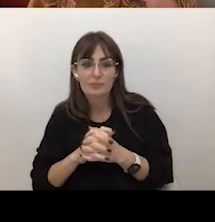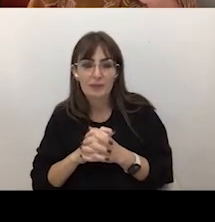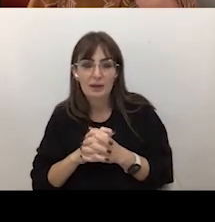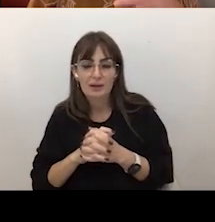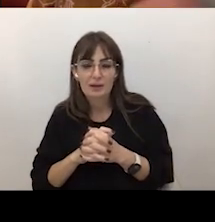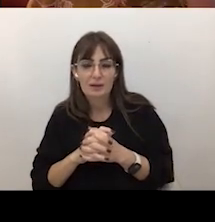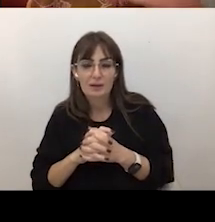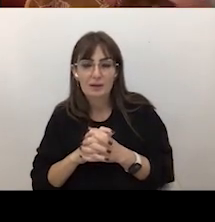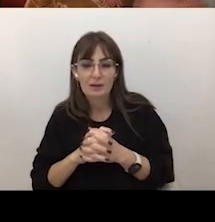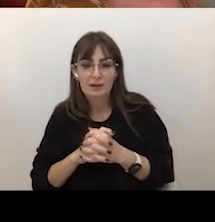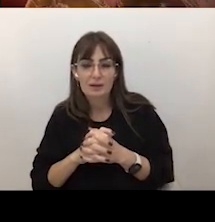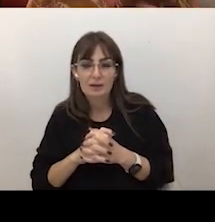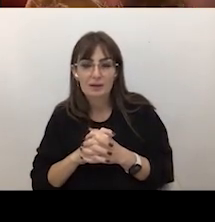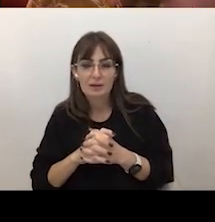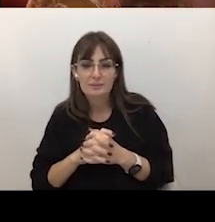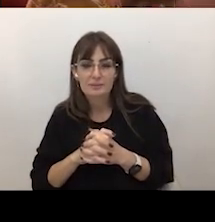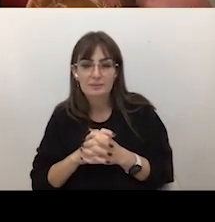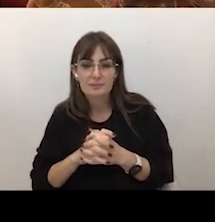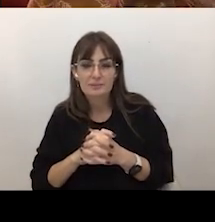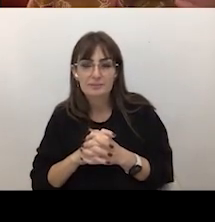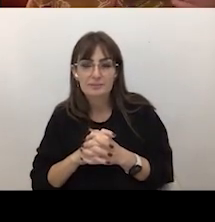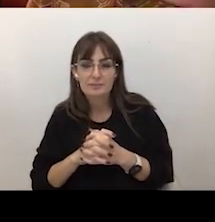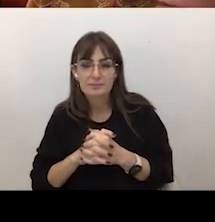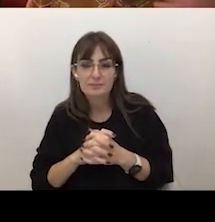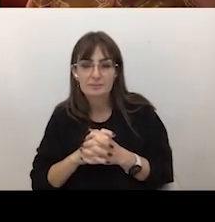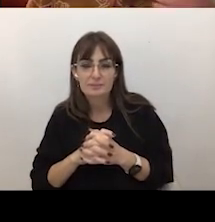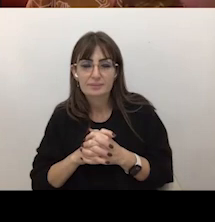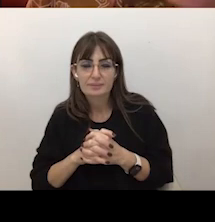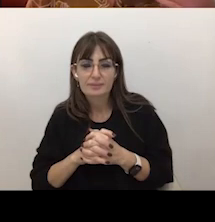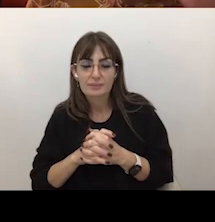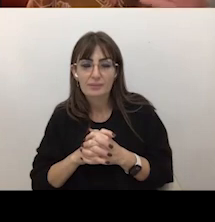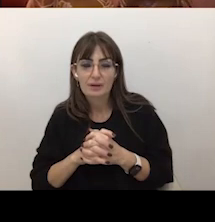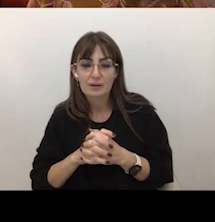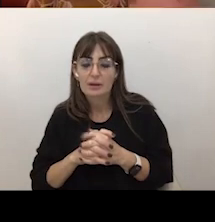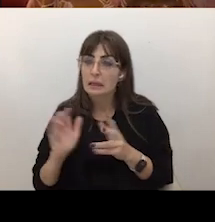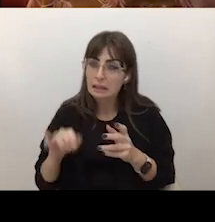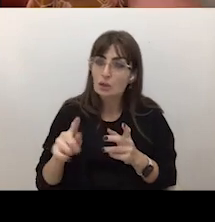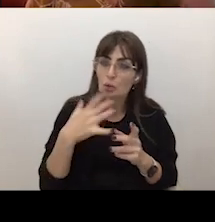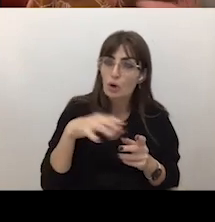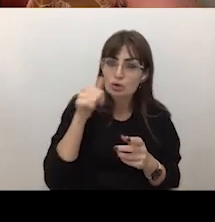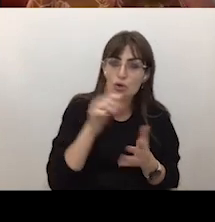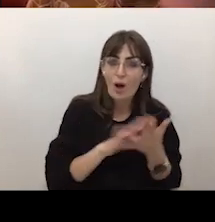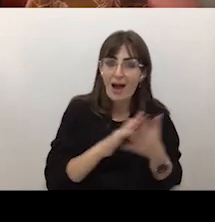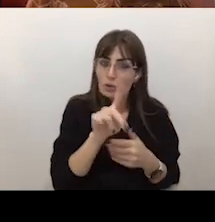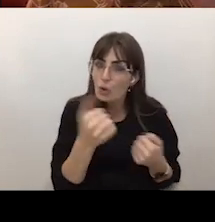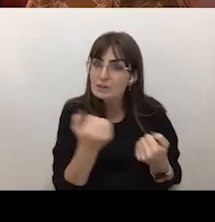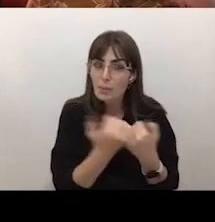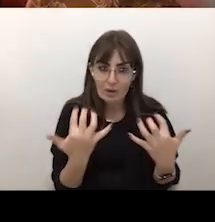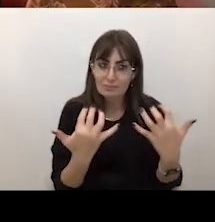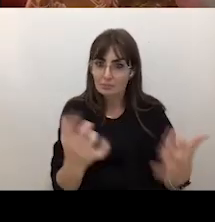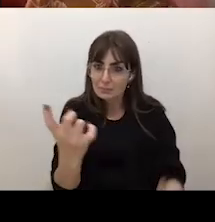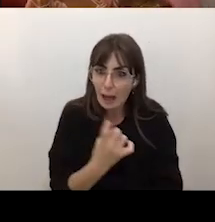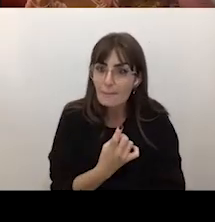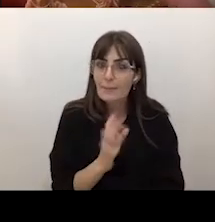see it again. Yes, if you want to know how your supporters, attendees get to your show,